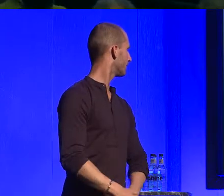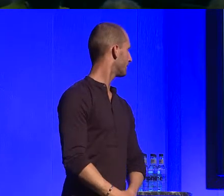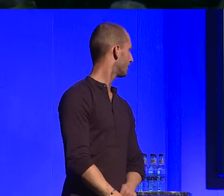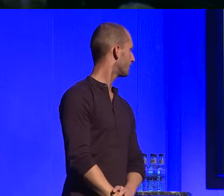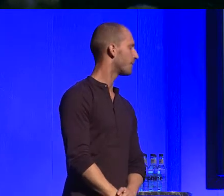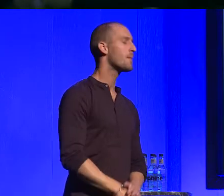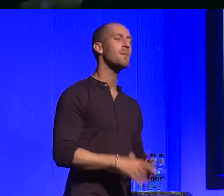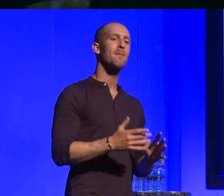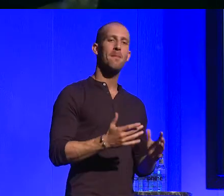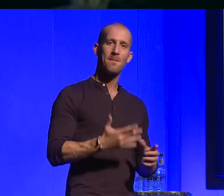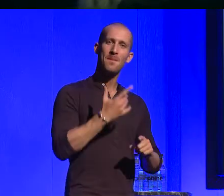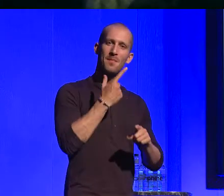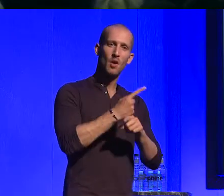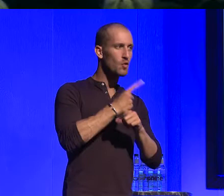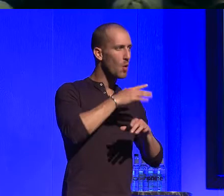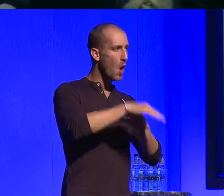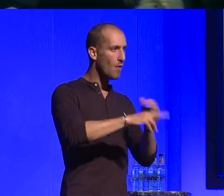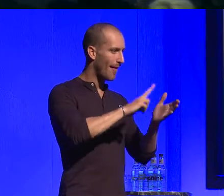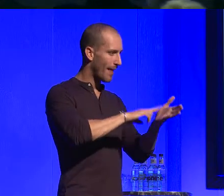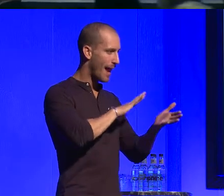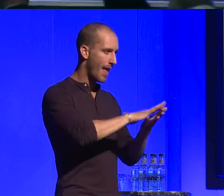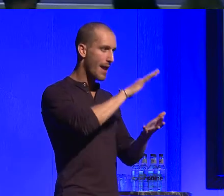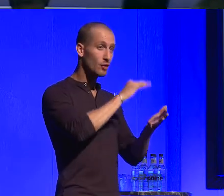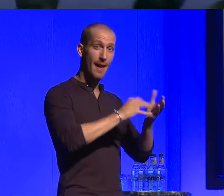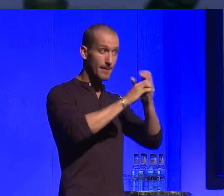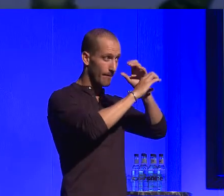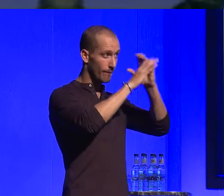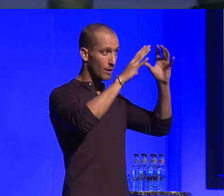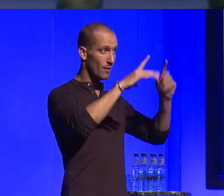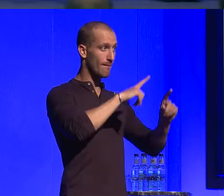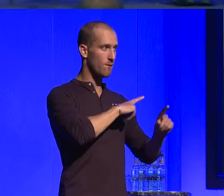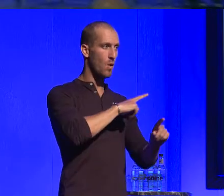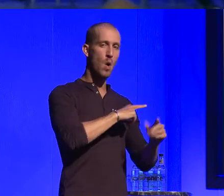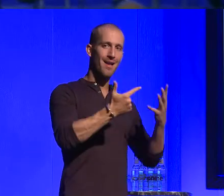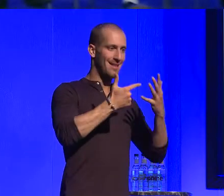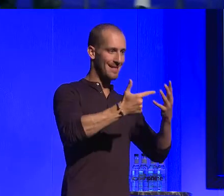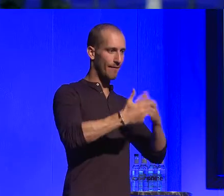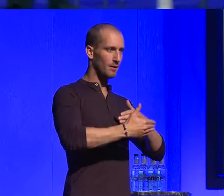fantastic vision, I think, of what we should be aspiring to.